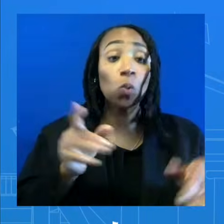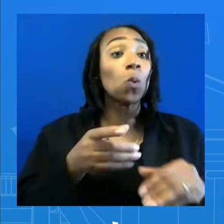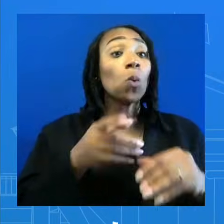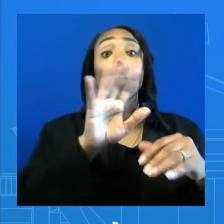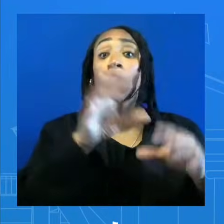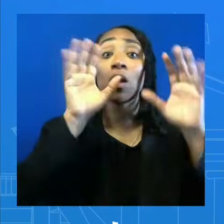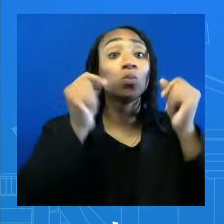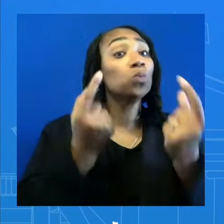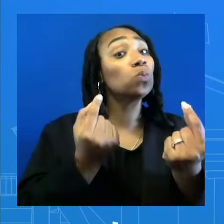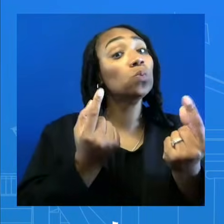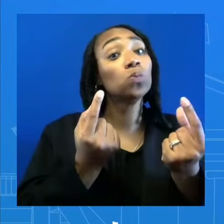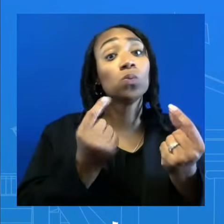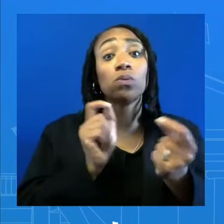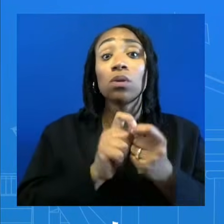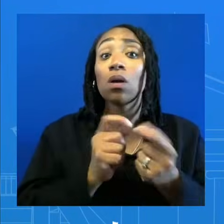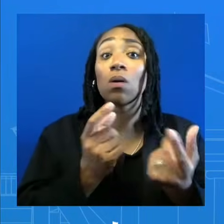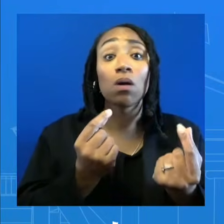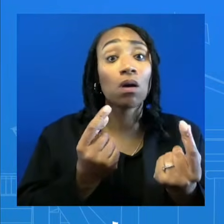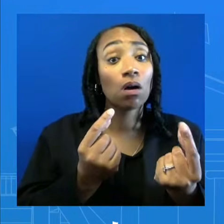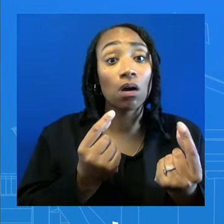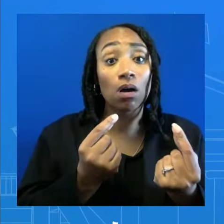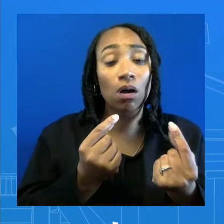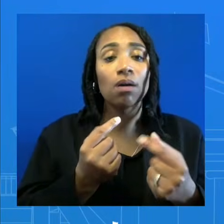Yes, we're talking about today, but we can't forget the president